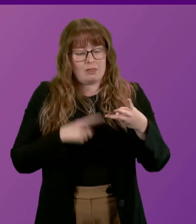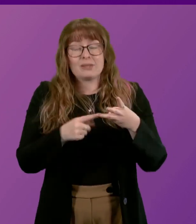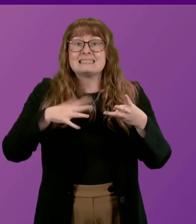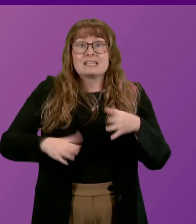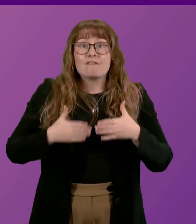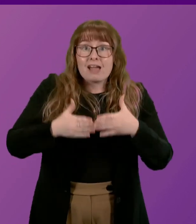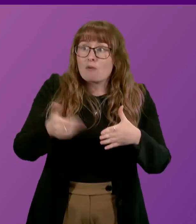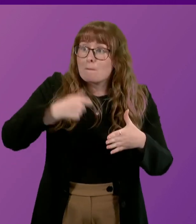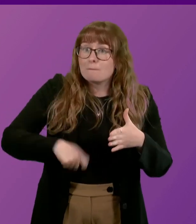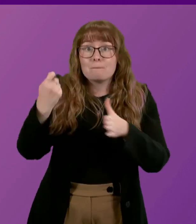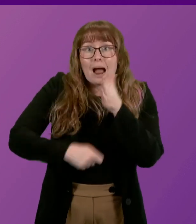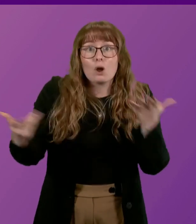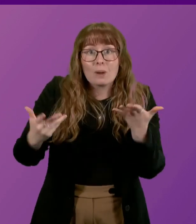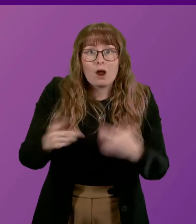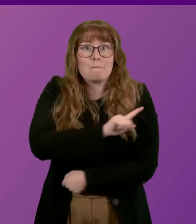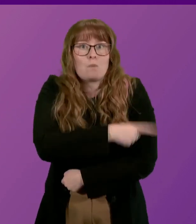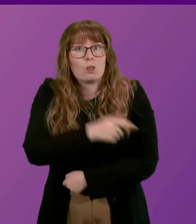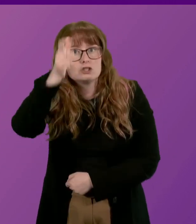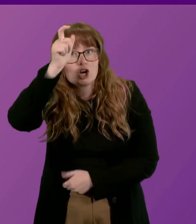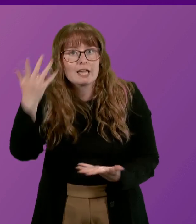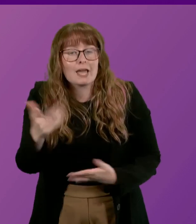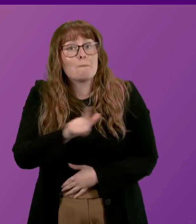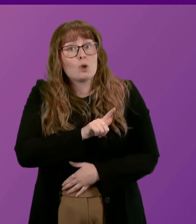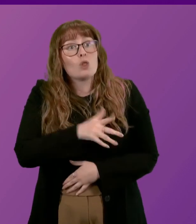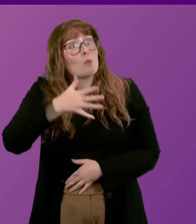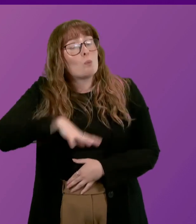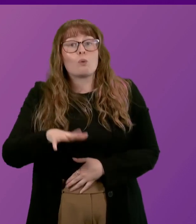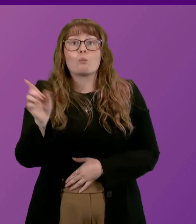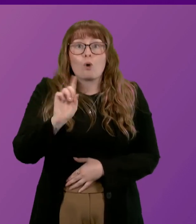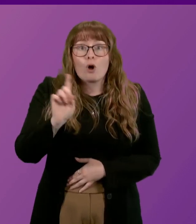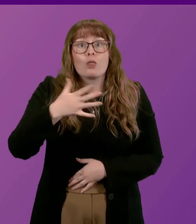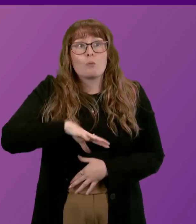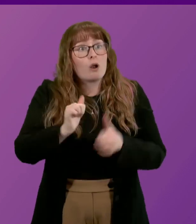it buys from Poland and Turkey. All that the SNP Government wants to do is to manufacture grievance